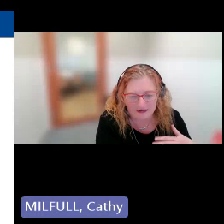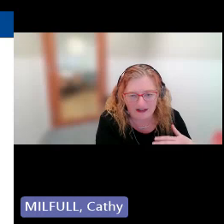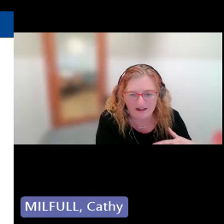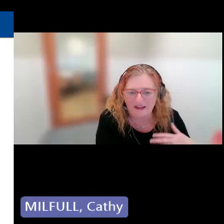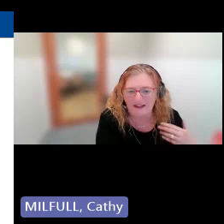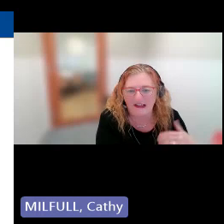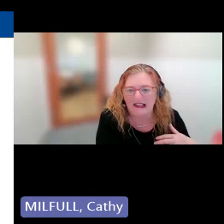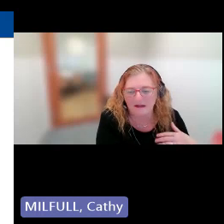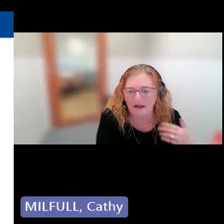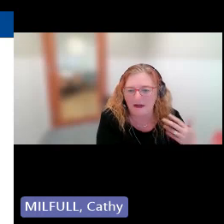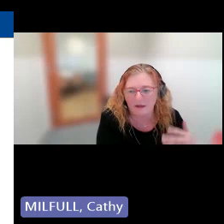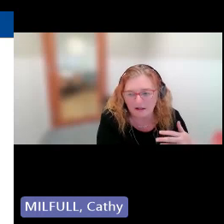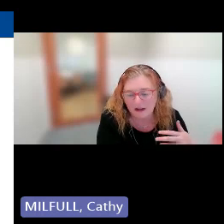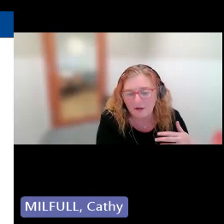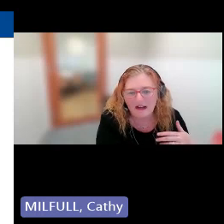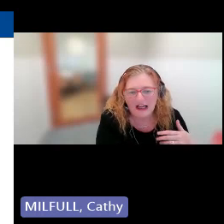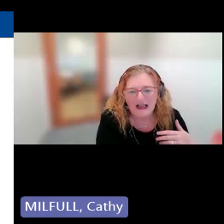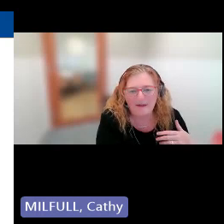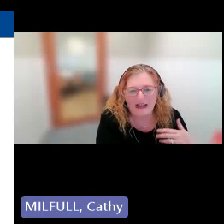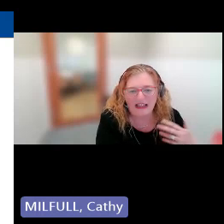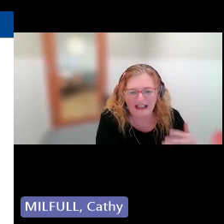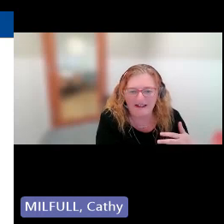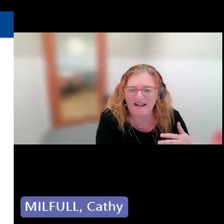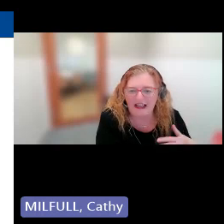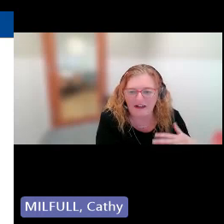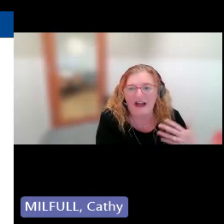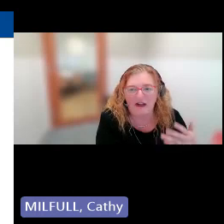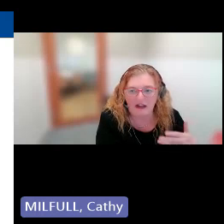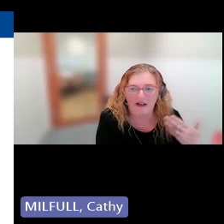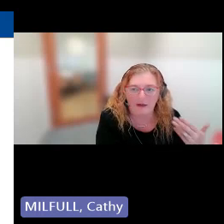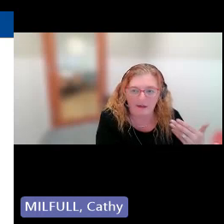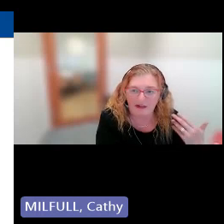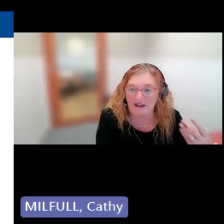So that's just something to be aware of. Again now you're actually going to be able to see the